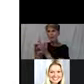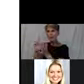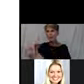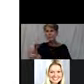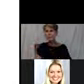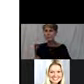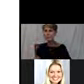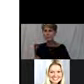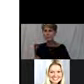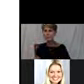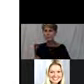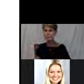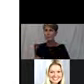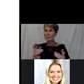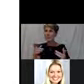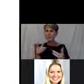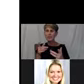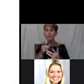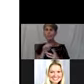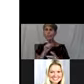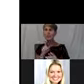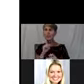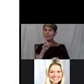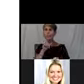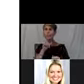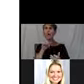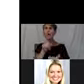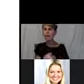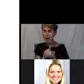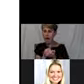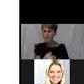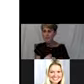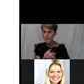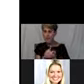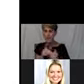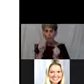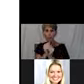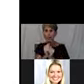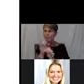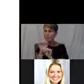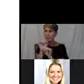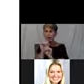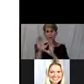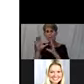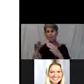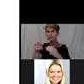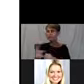because this is very hard and that love is gonna be the only thing that I know of for sure